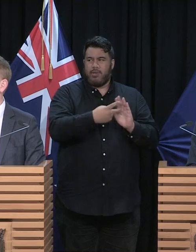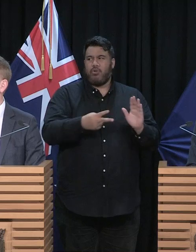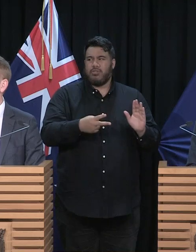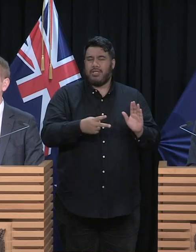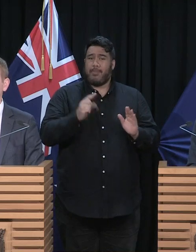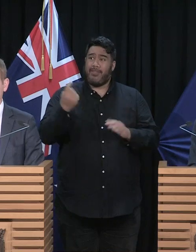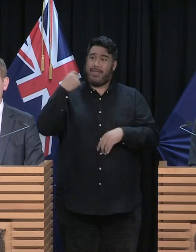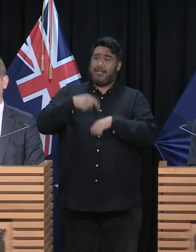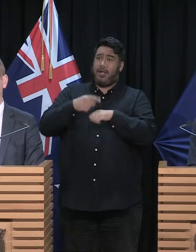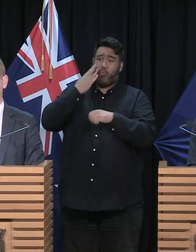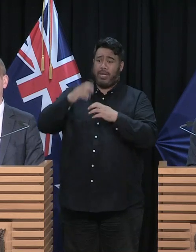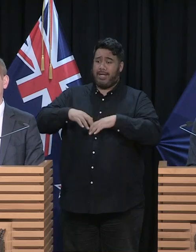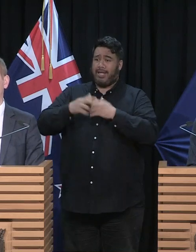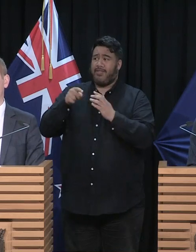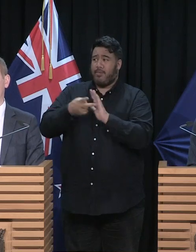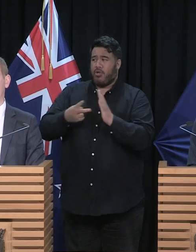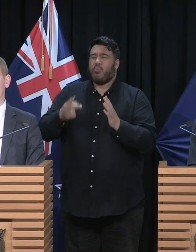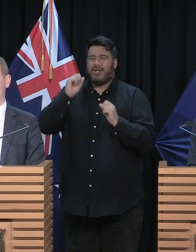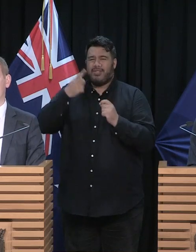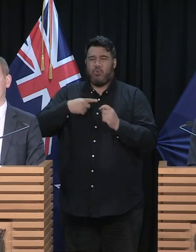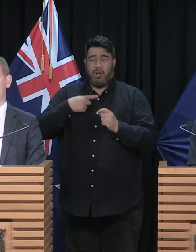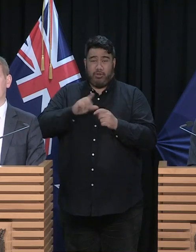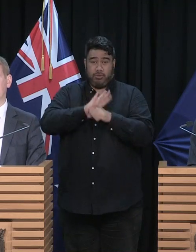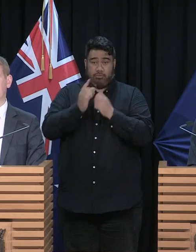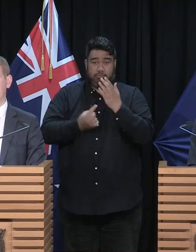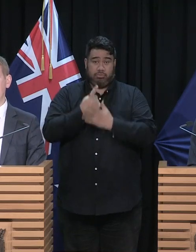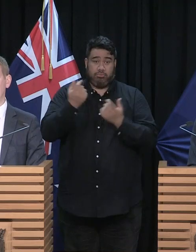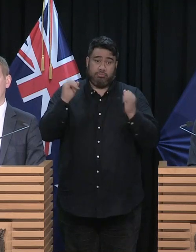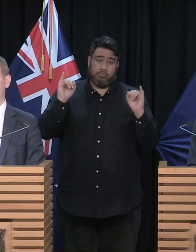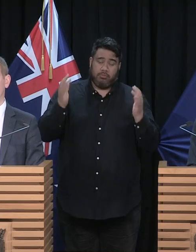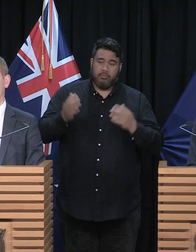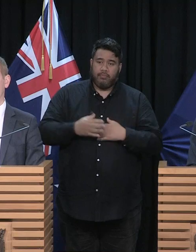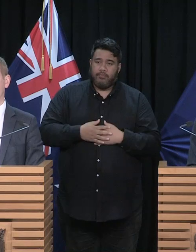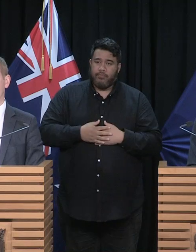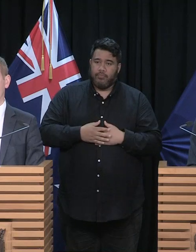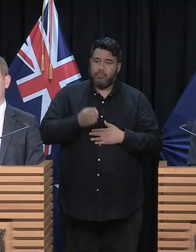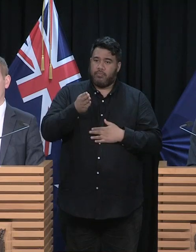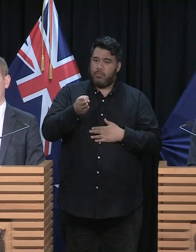community transmission anymore. But the report is also clear that it was a very justified response in the